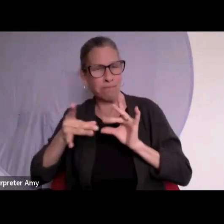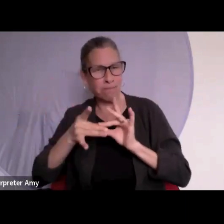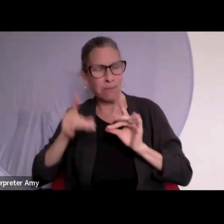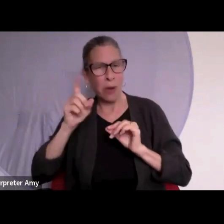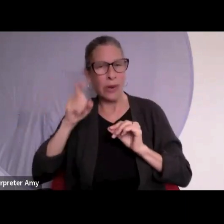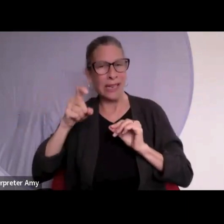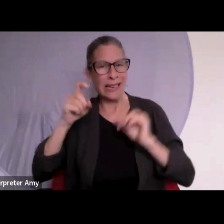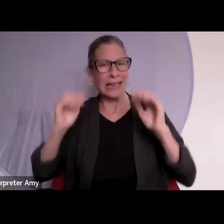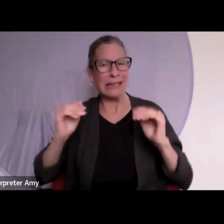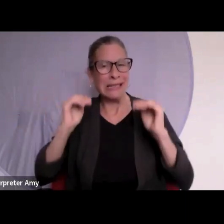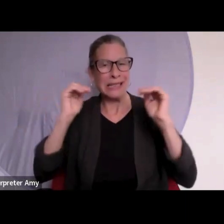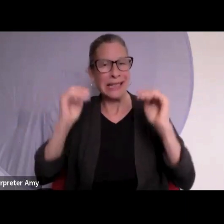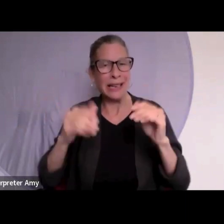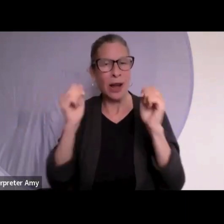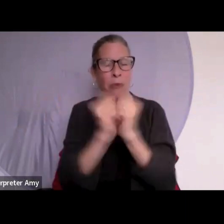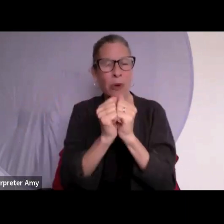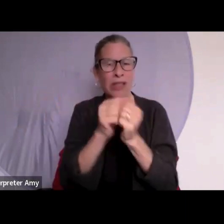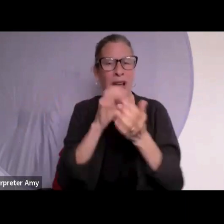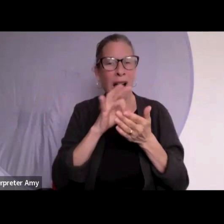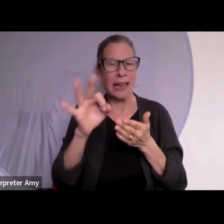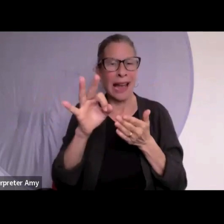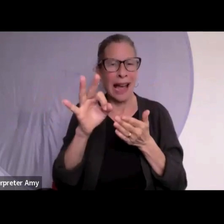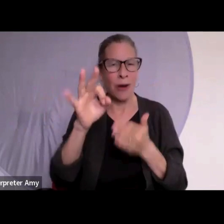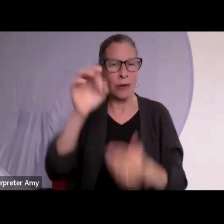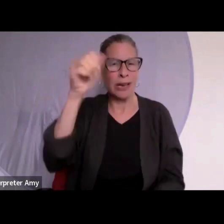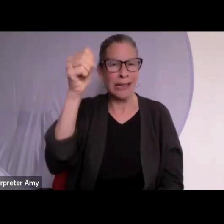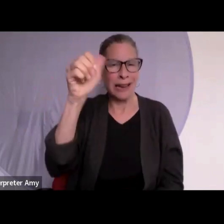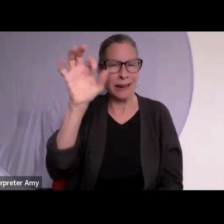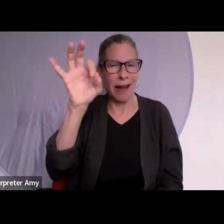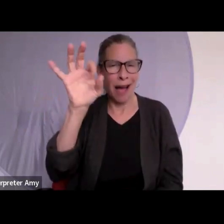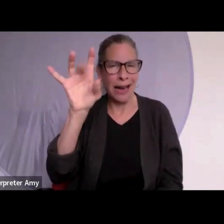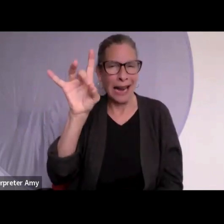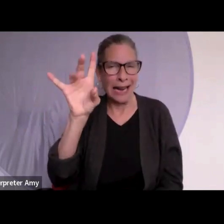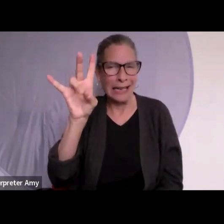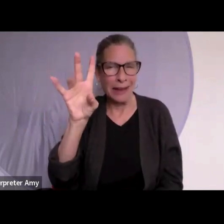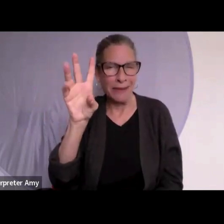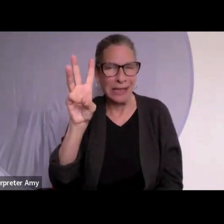countdown. So I keep that countdown up there just just to